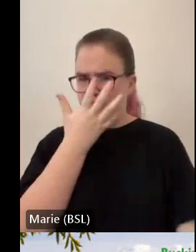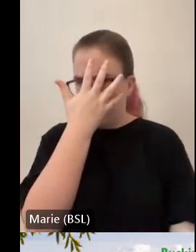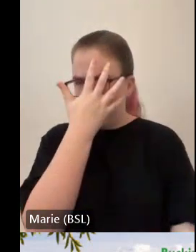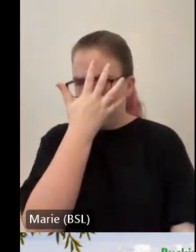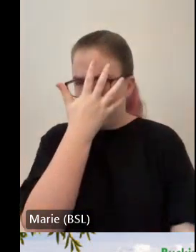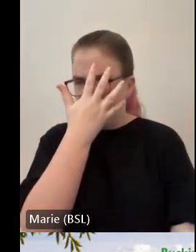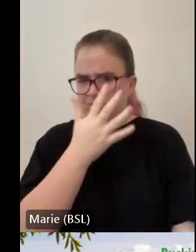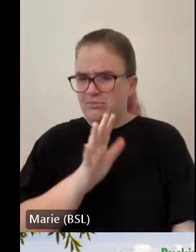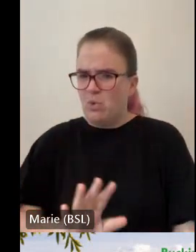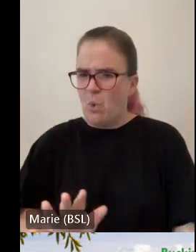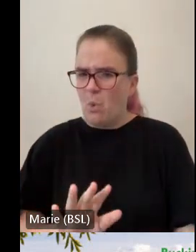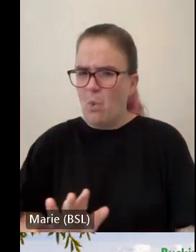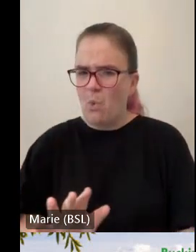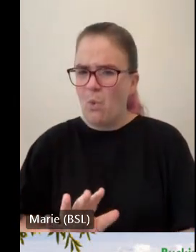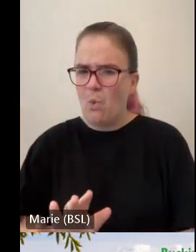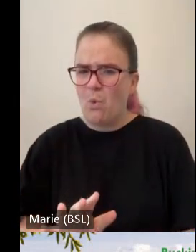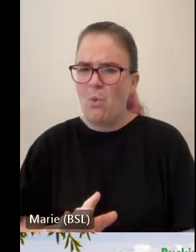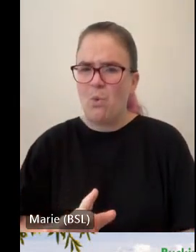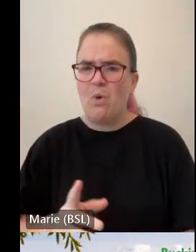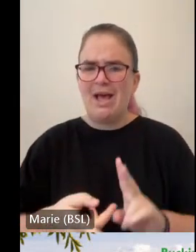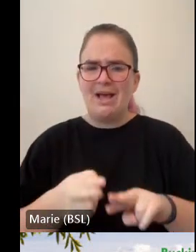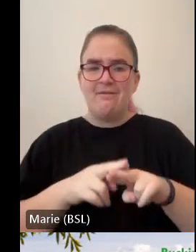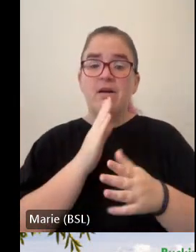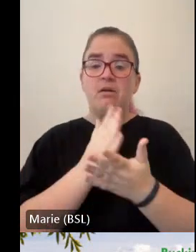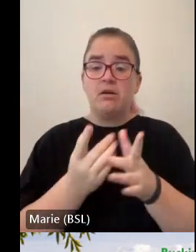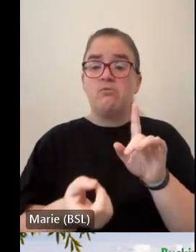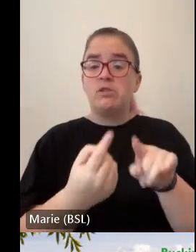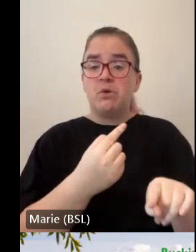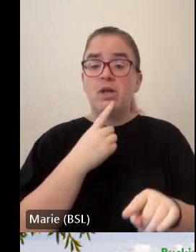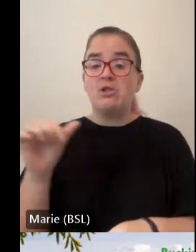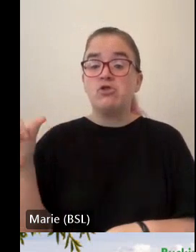if we have responded and we should talk to anybody that will